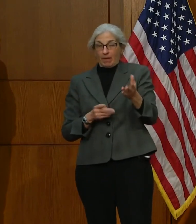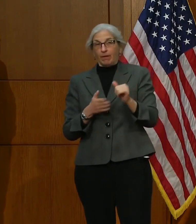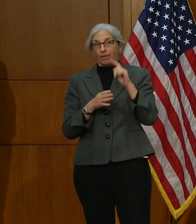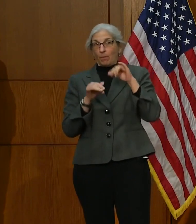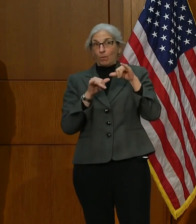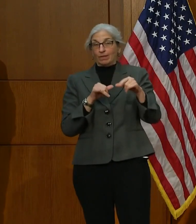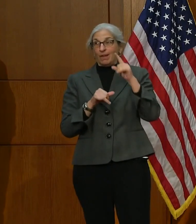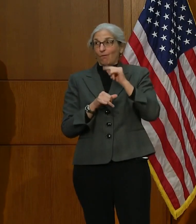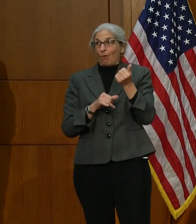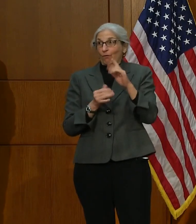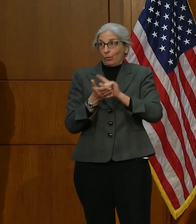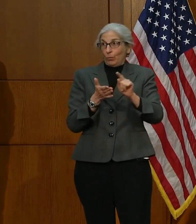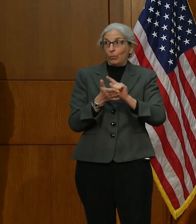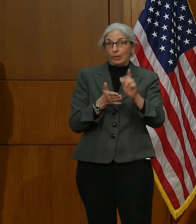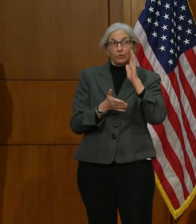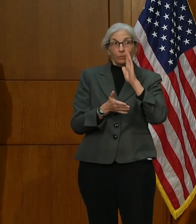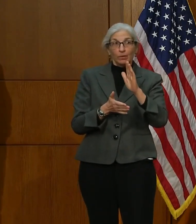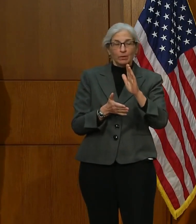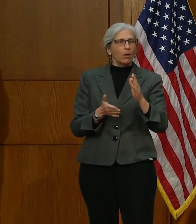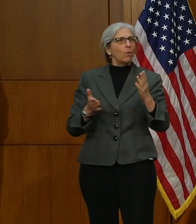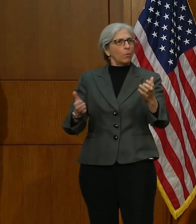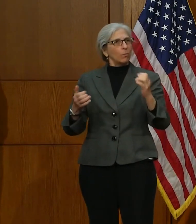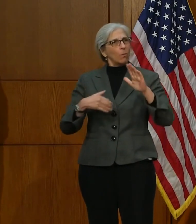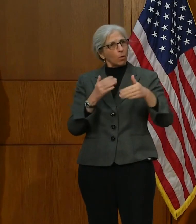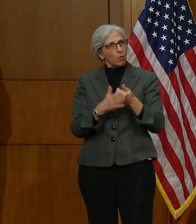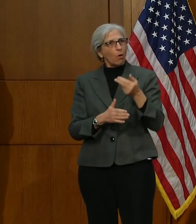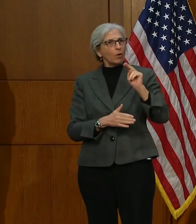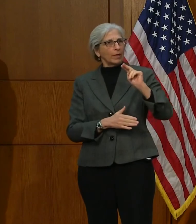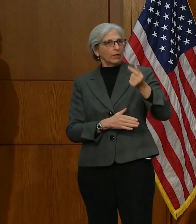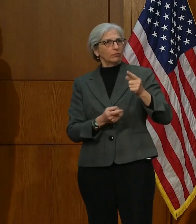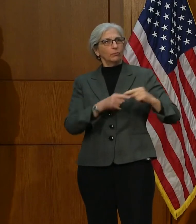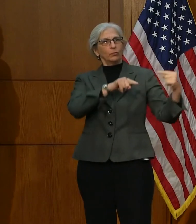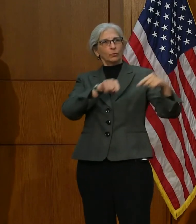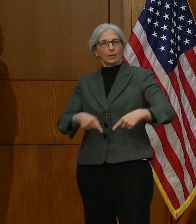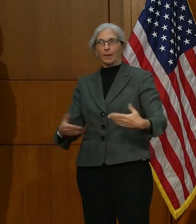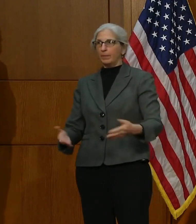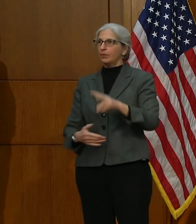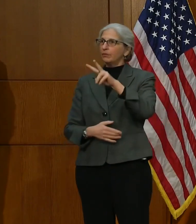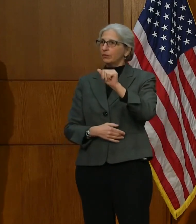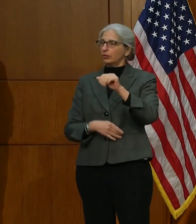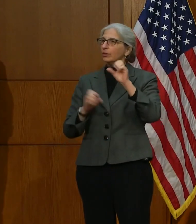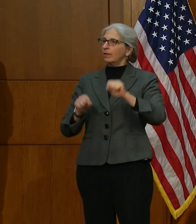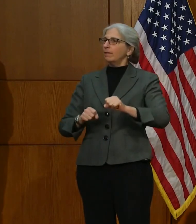WEEKS. WE LOOK FORWARD TO HAVING ALL OF OUR NATIONAL